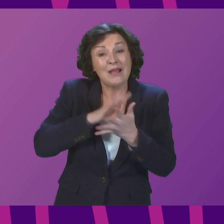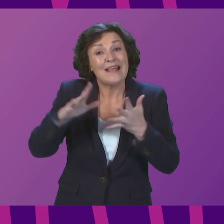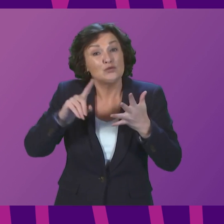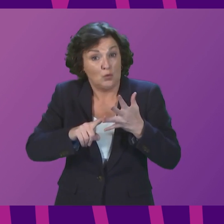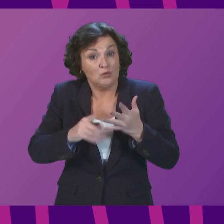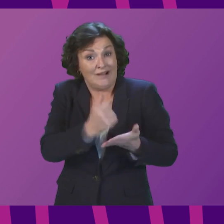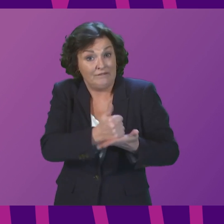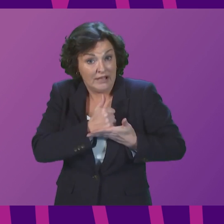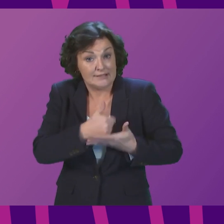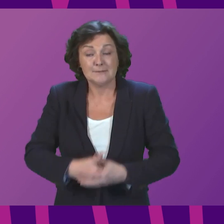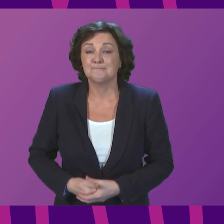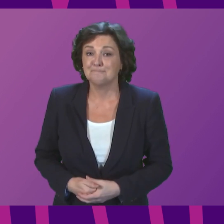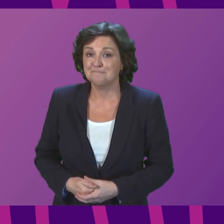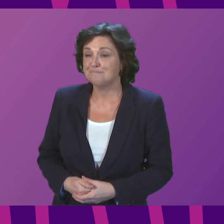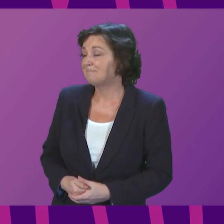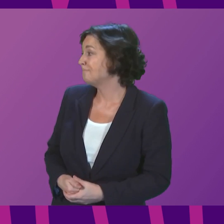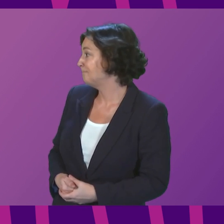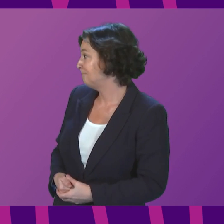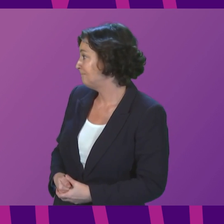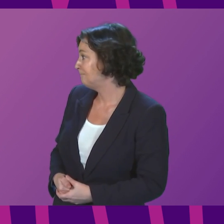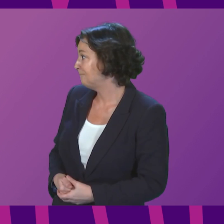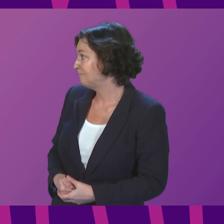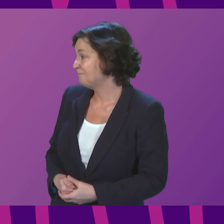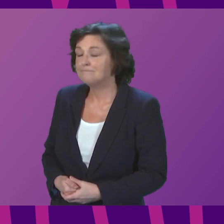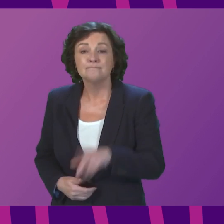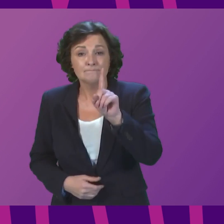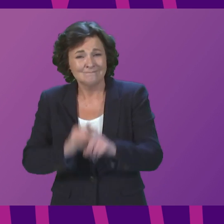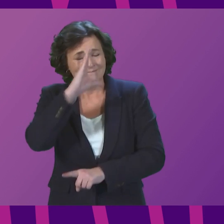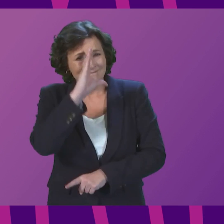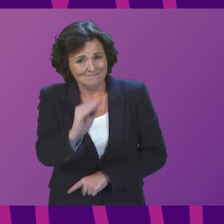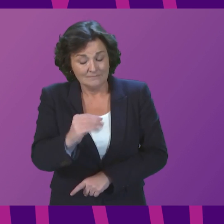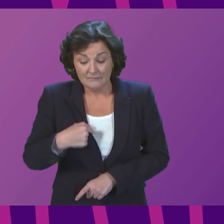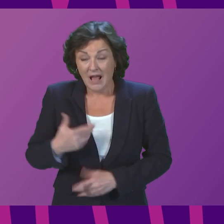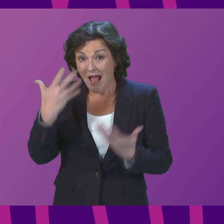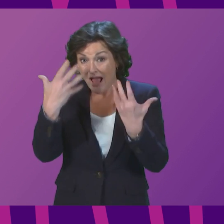point. The number of monitoring sites exceeding air quality objectives in Scotland is reducing.